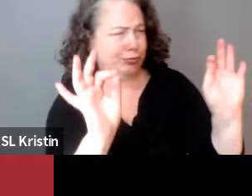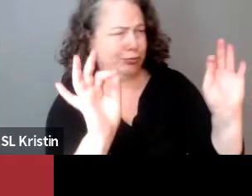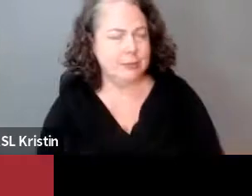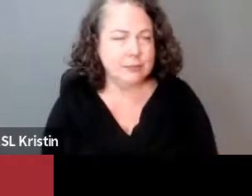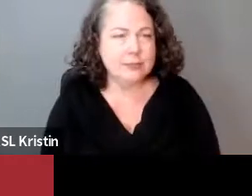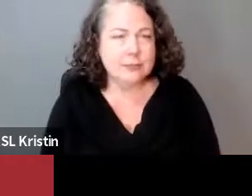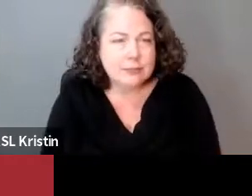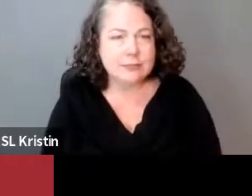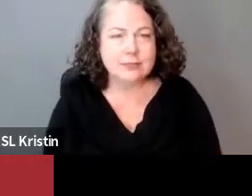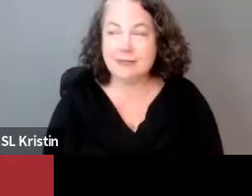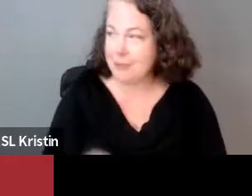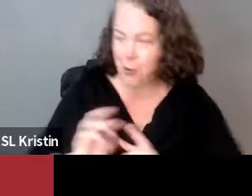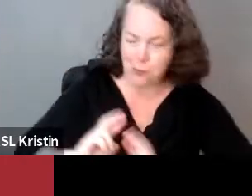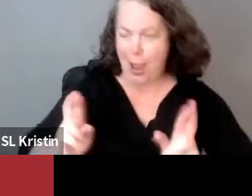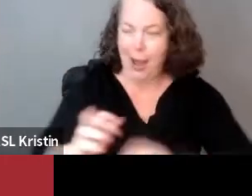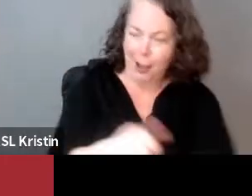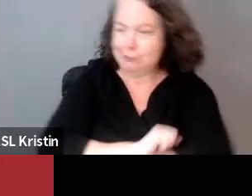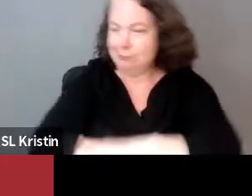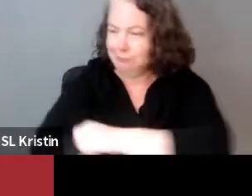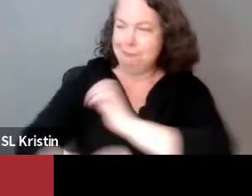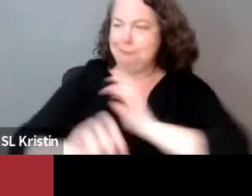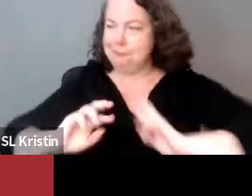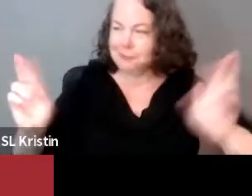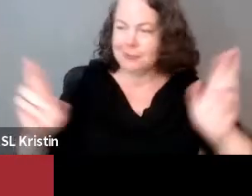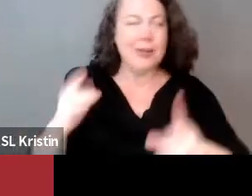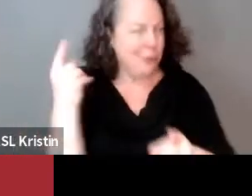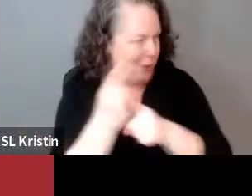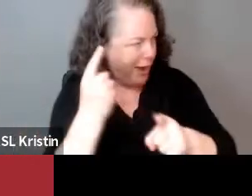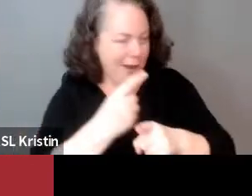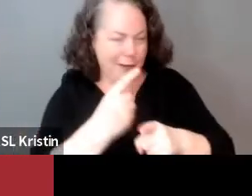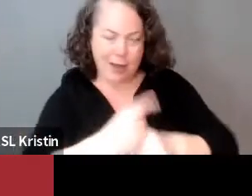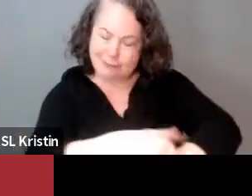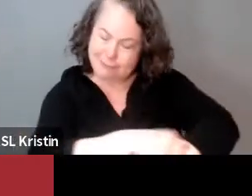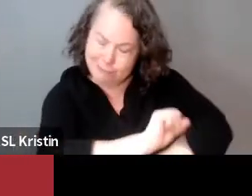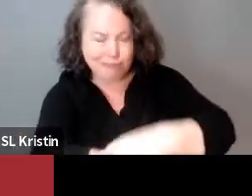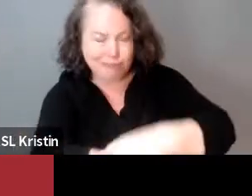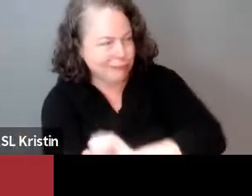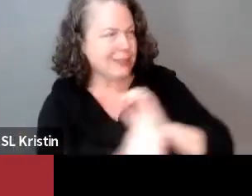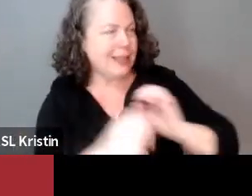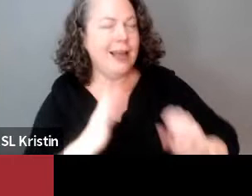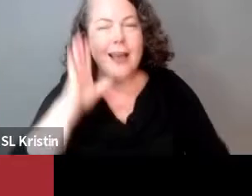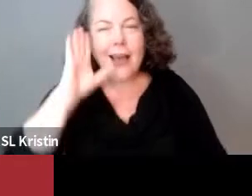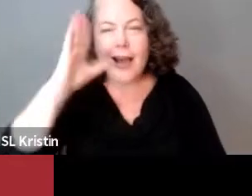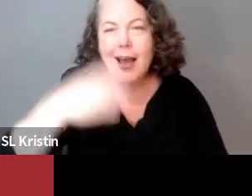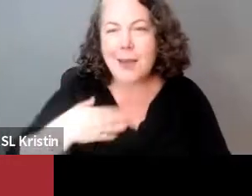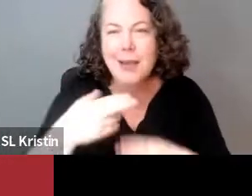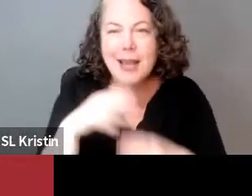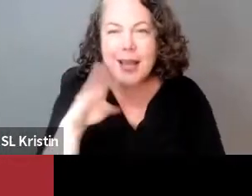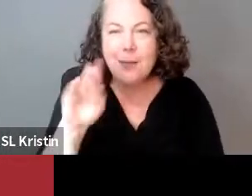Ever ready. Ready to go. Maybe. Hi, my name is Barbara Shumar.